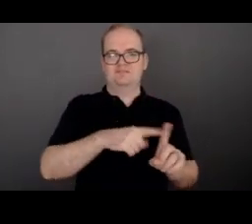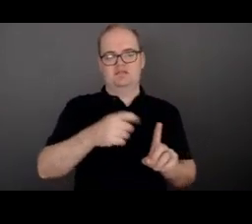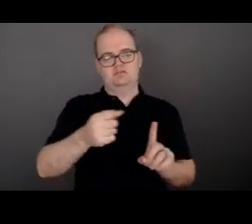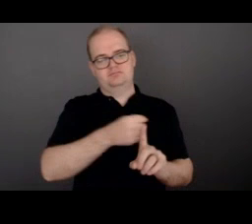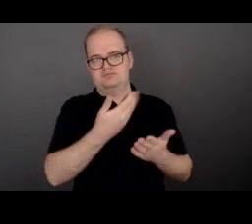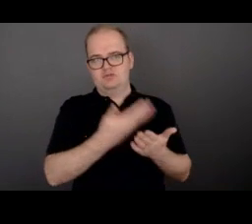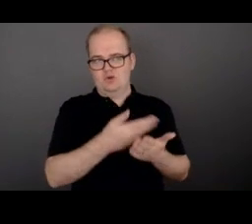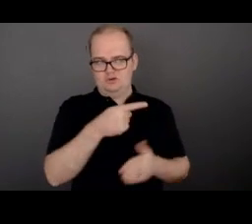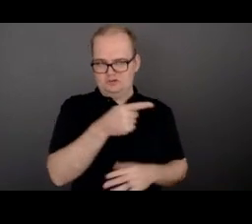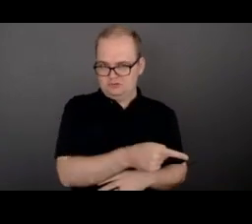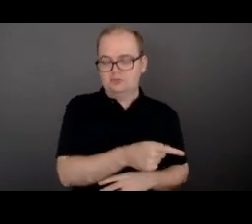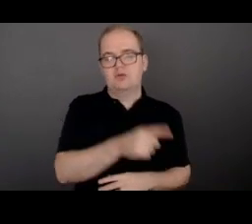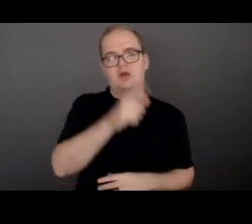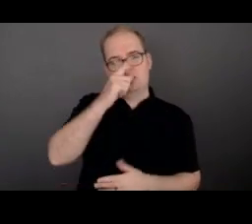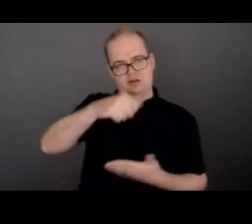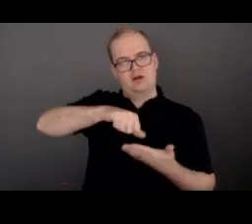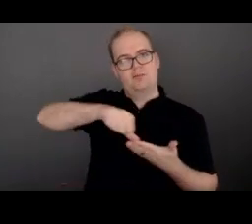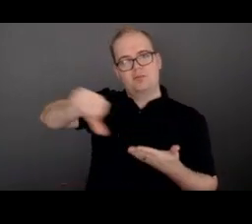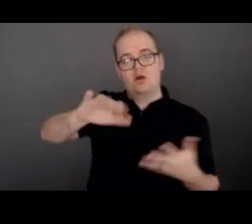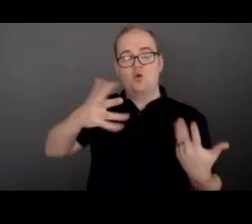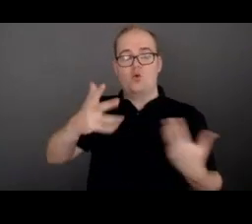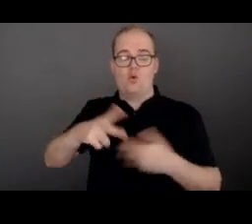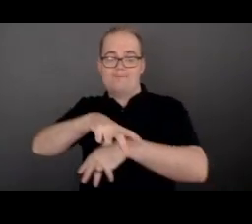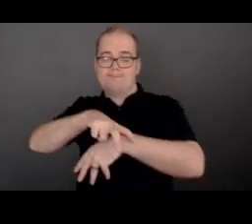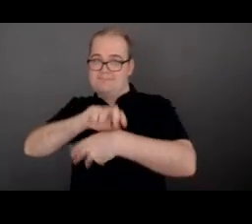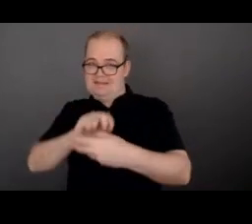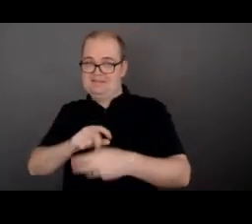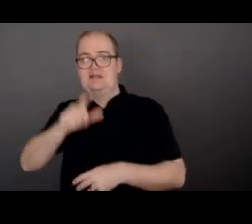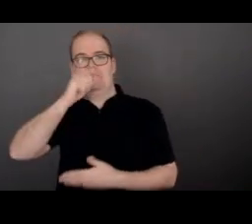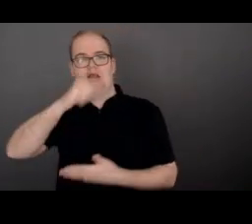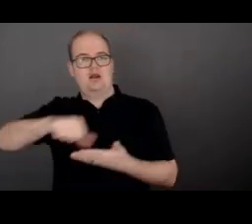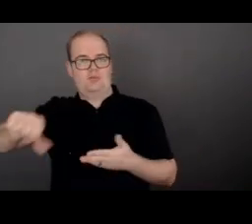Police can apply for an order or someone's behalf.